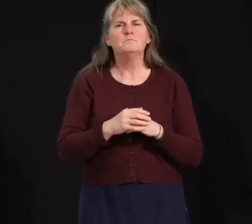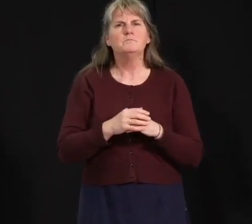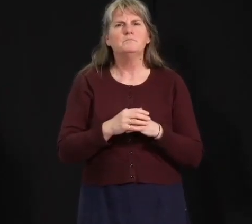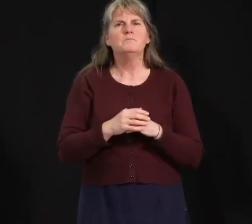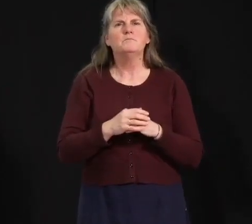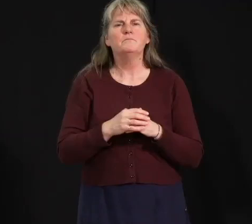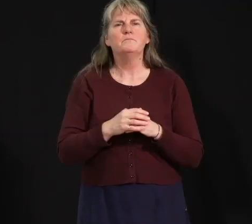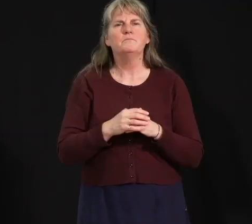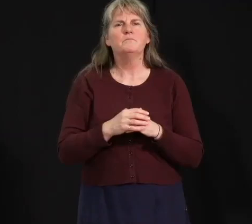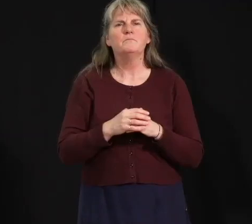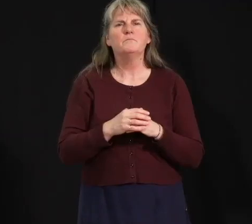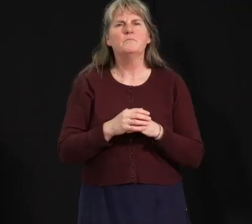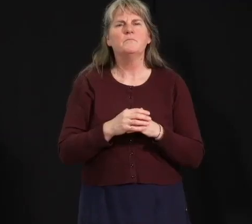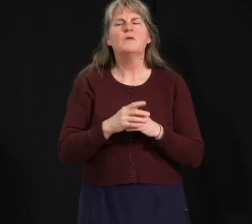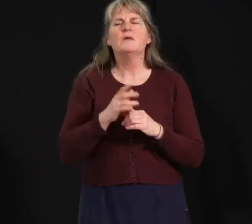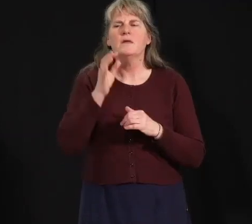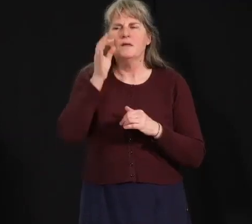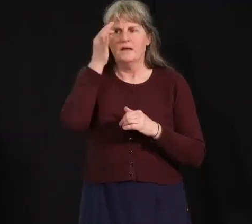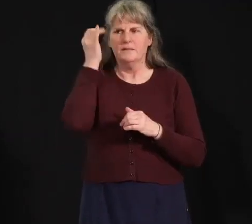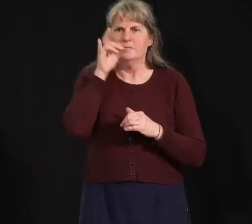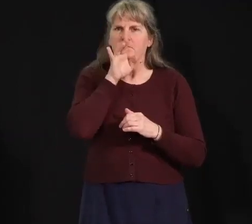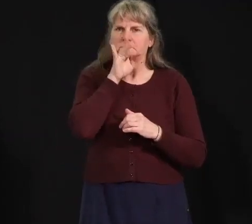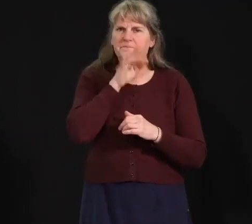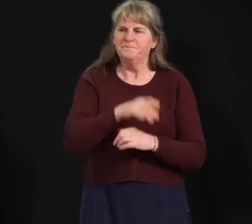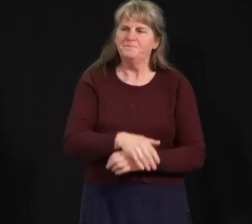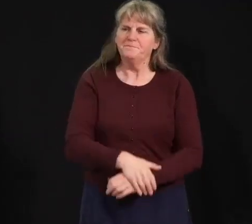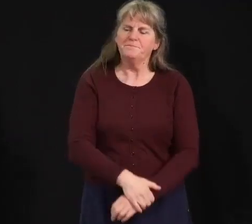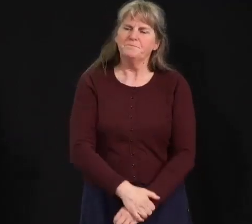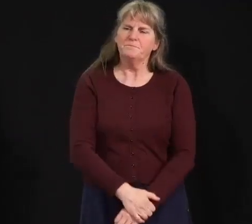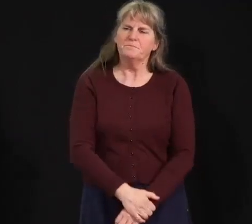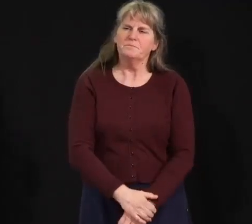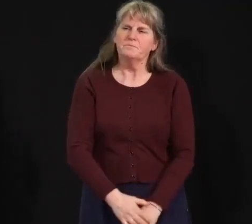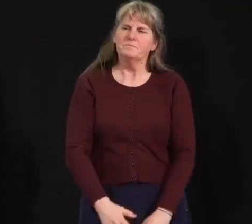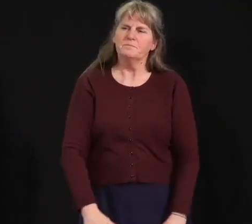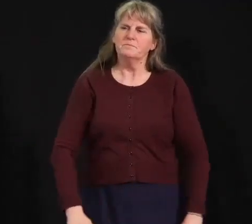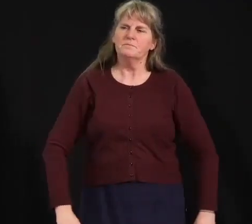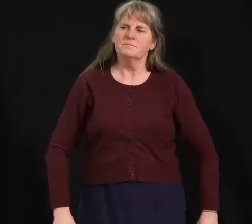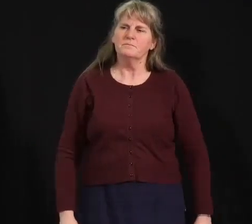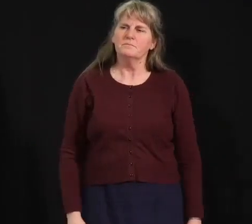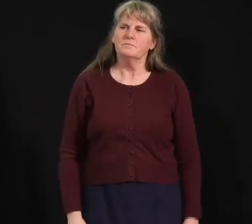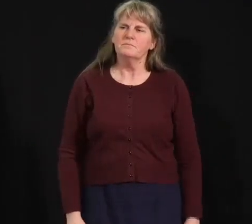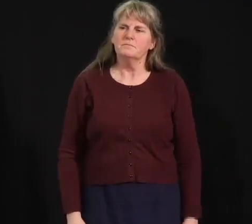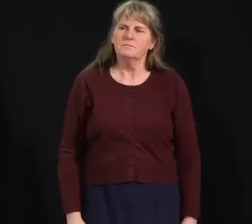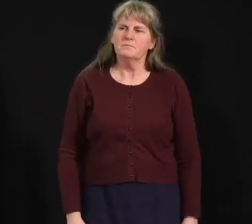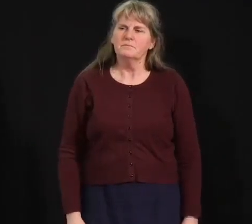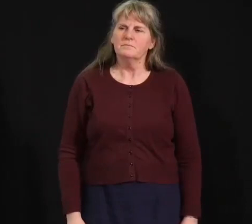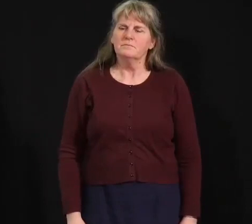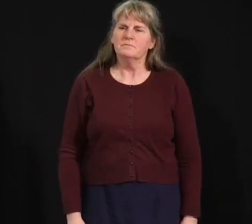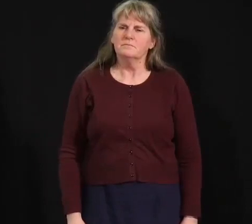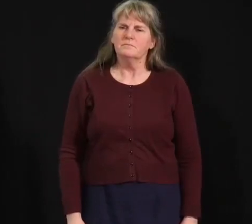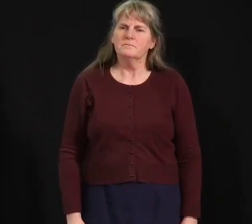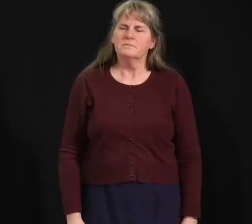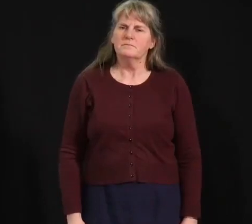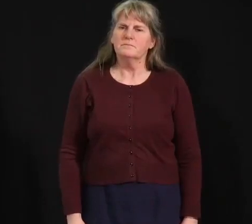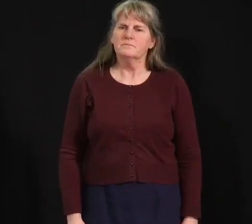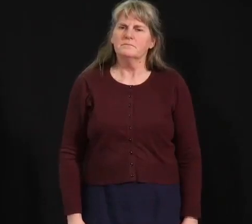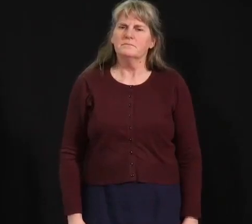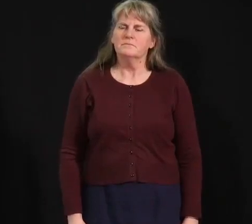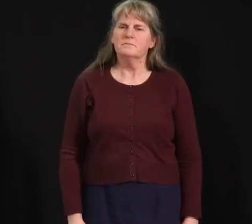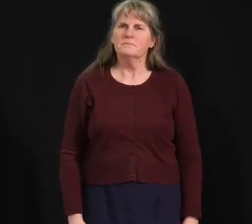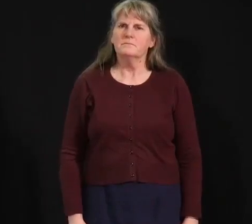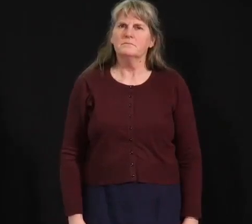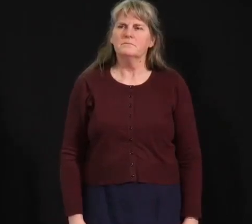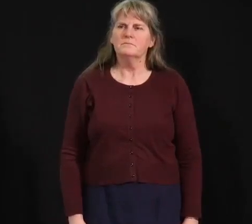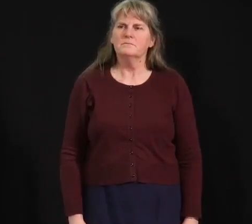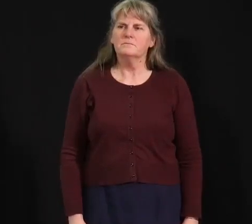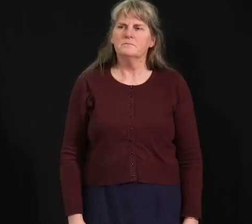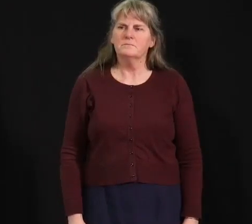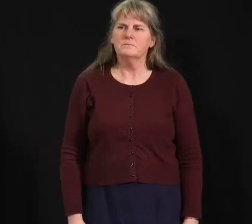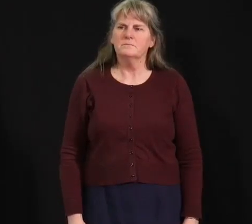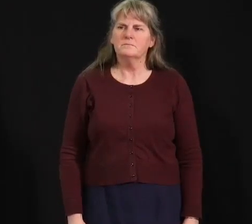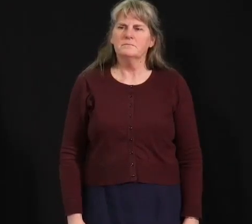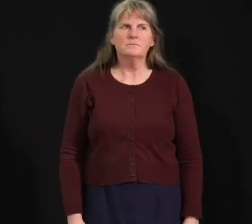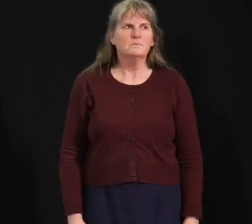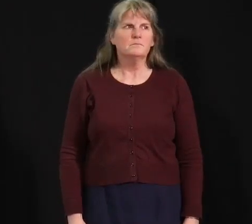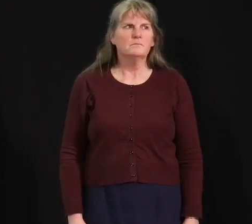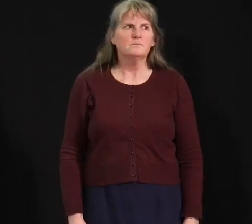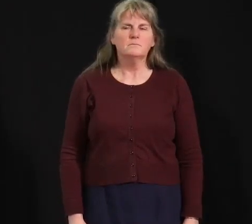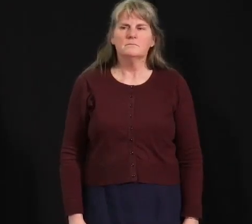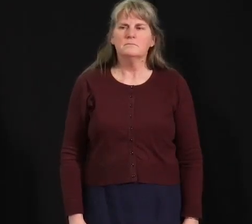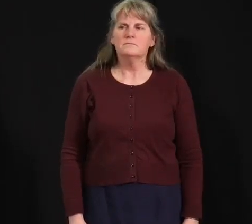of distancing or measures...